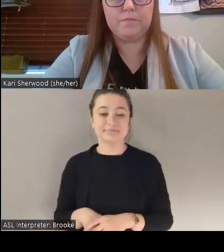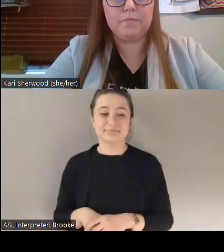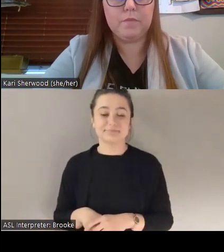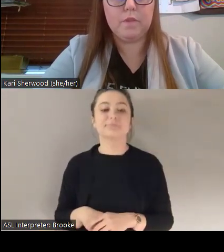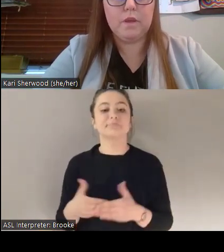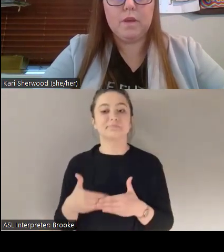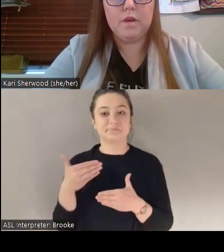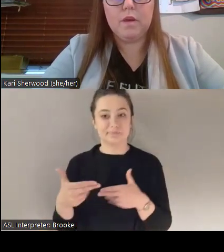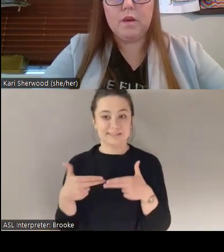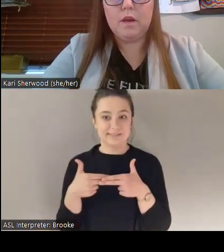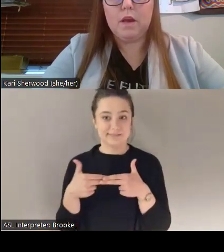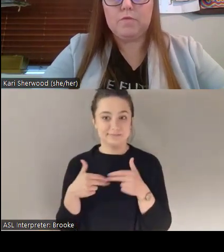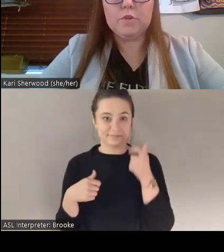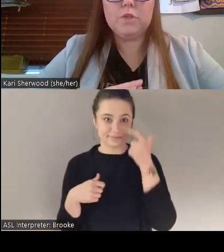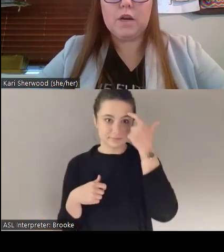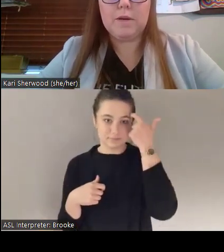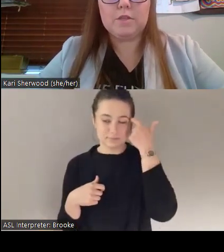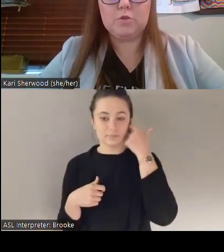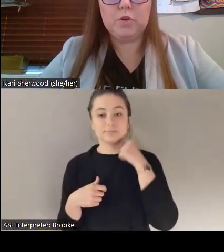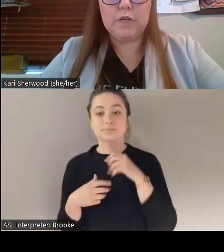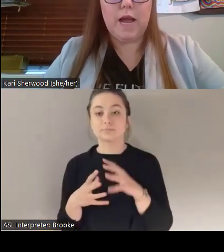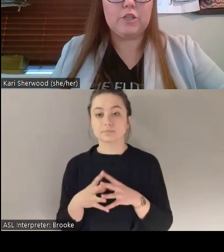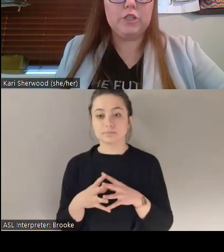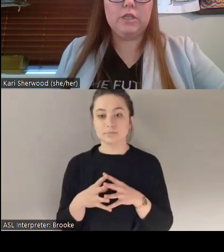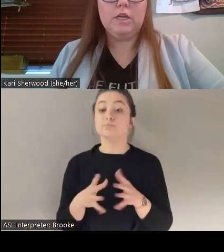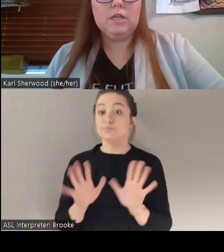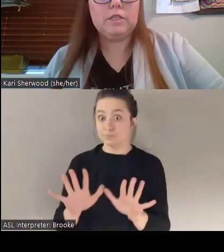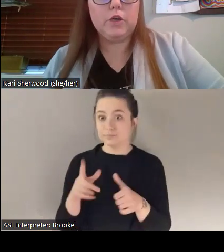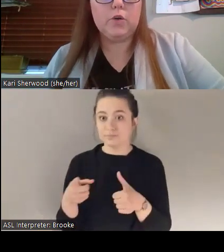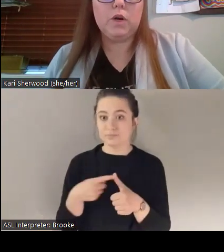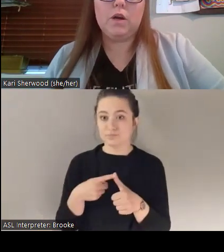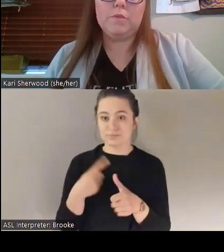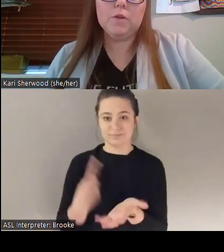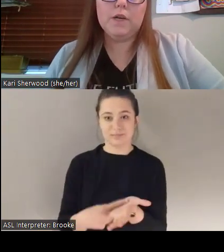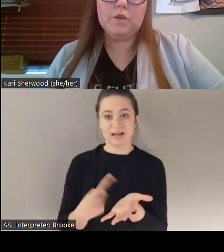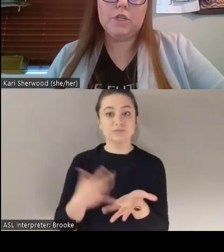First, we'll talk about social interaction. So